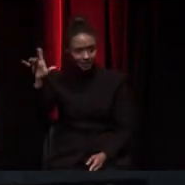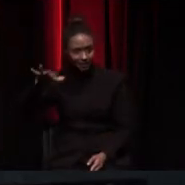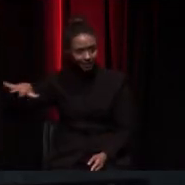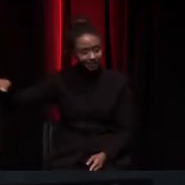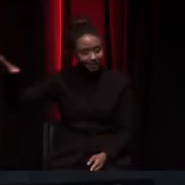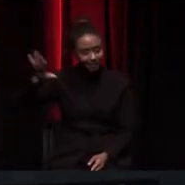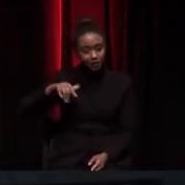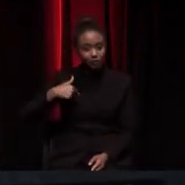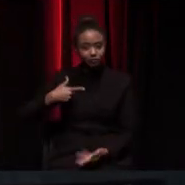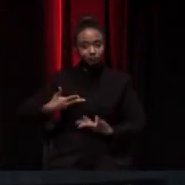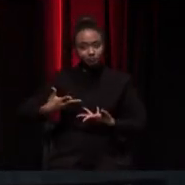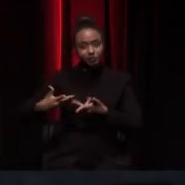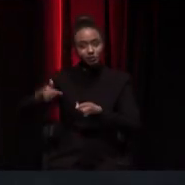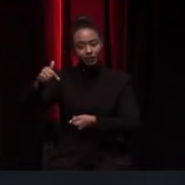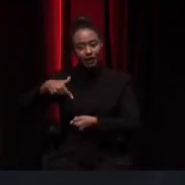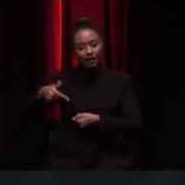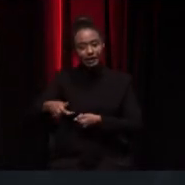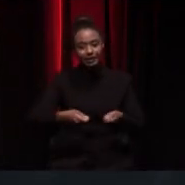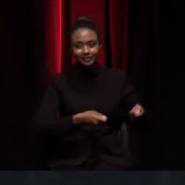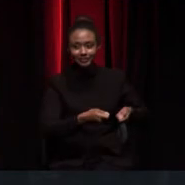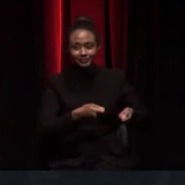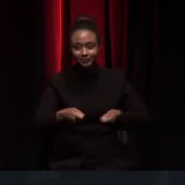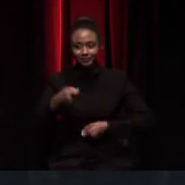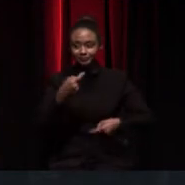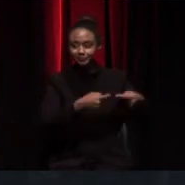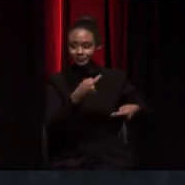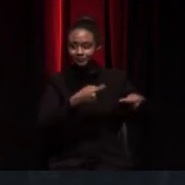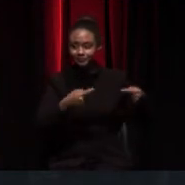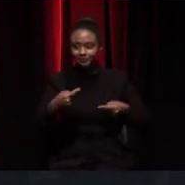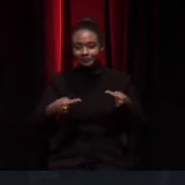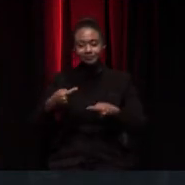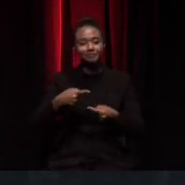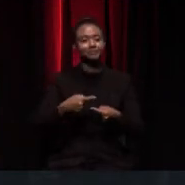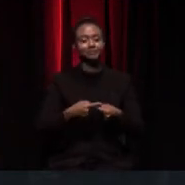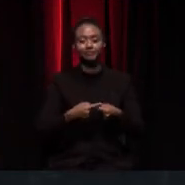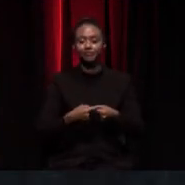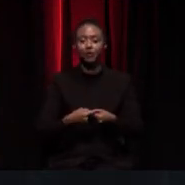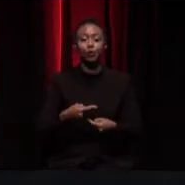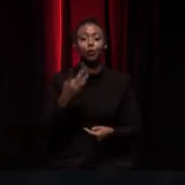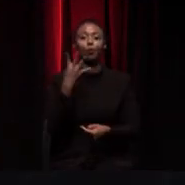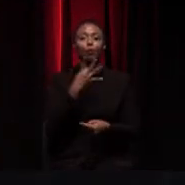discussing the new configurations of journalism, the so called fourth branch of government.